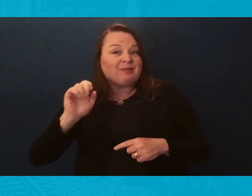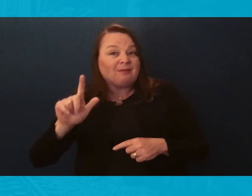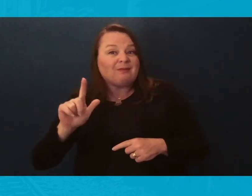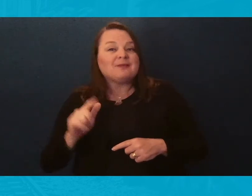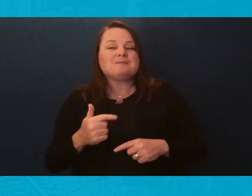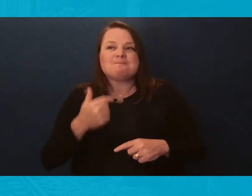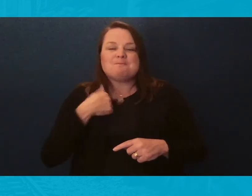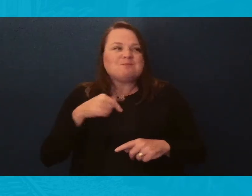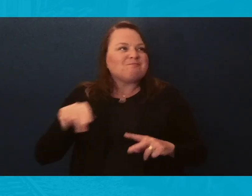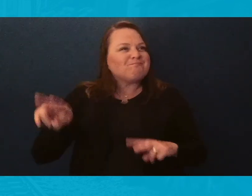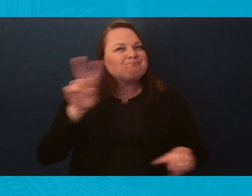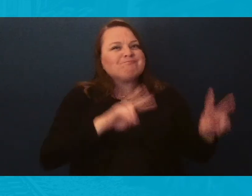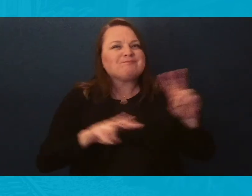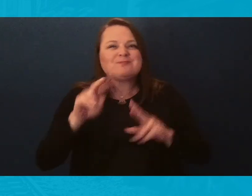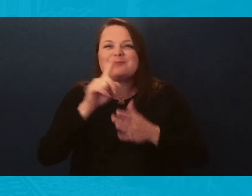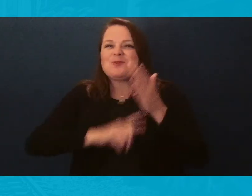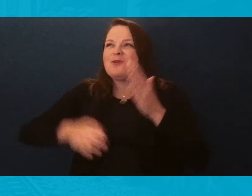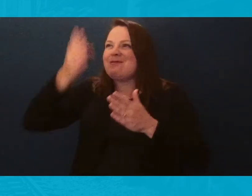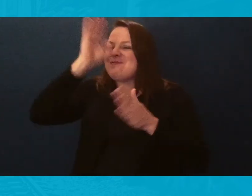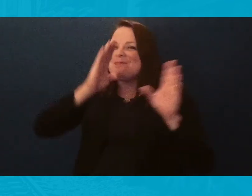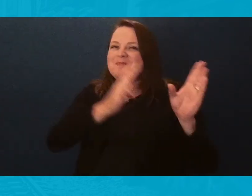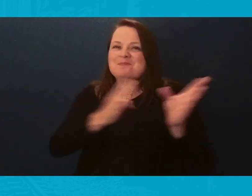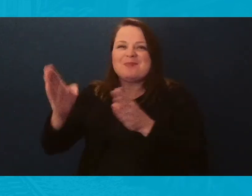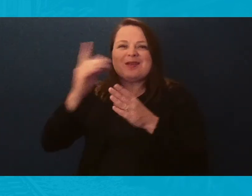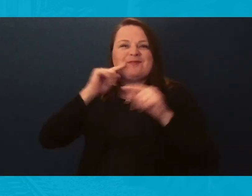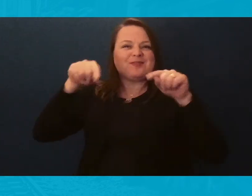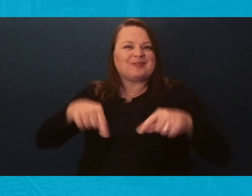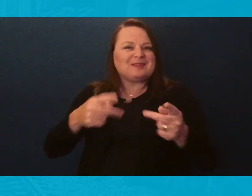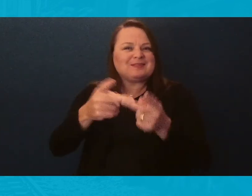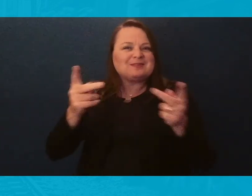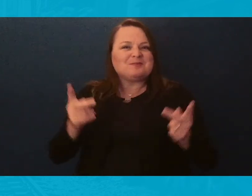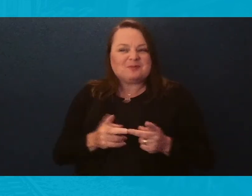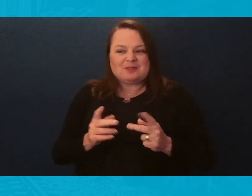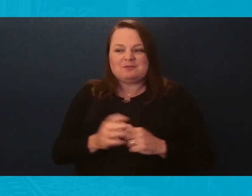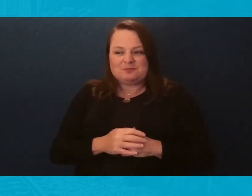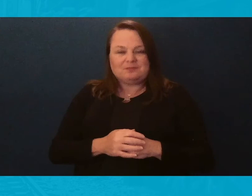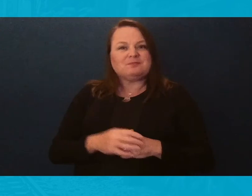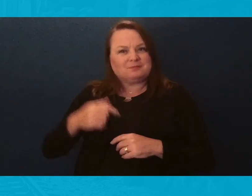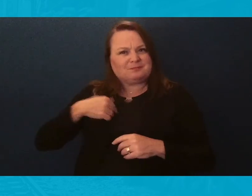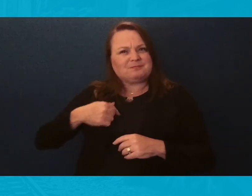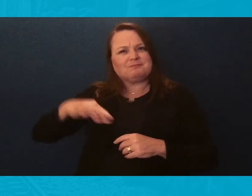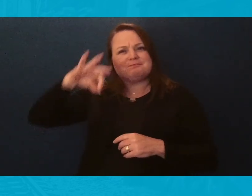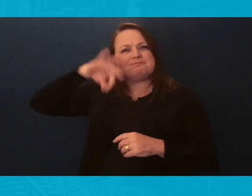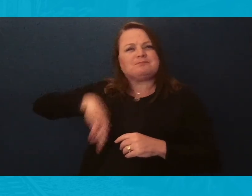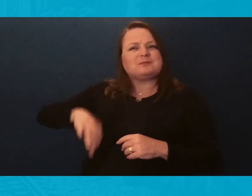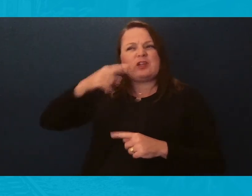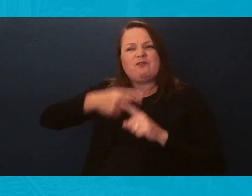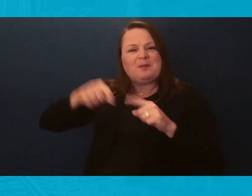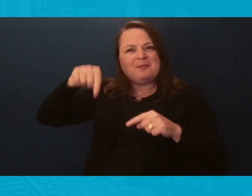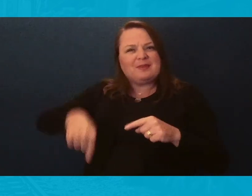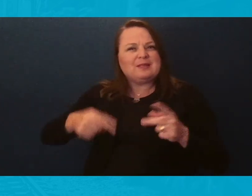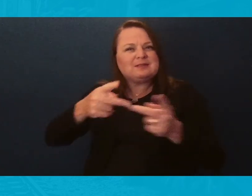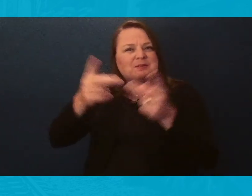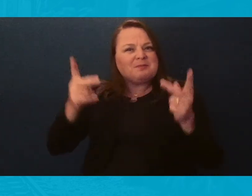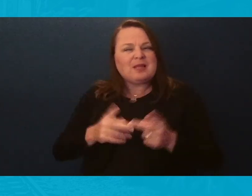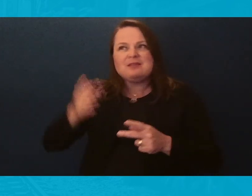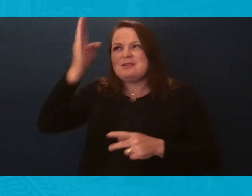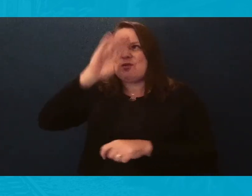And so as I come back to Bethel and look to see what God will have for this place, I recognize the decades that I have had